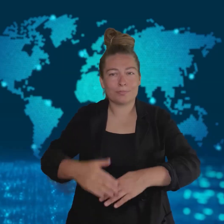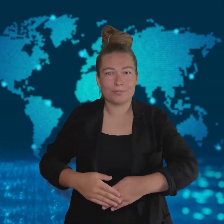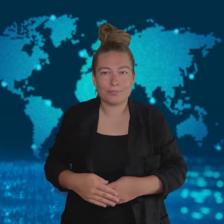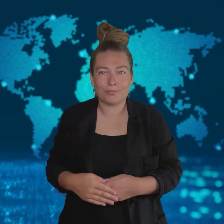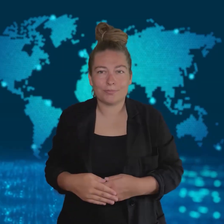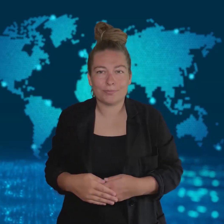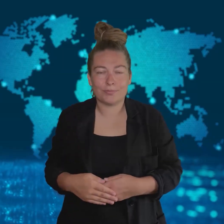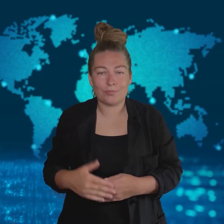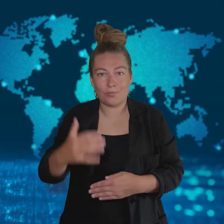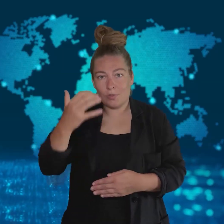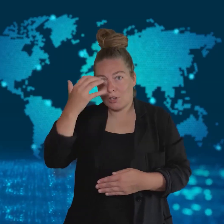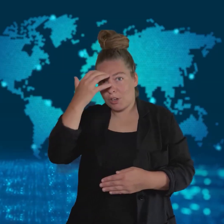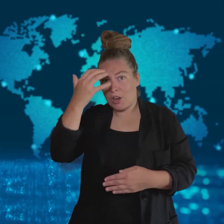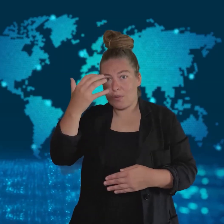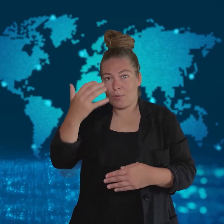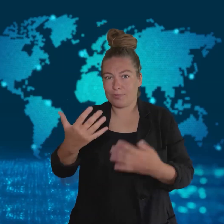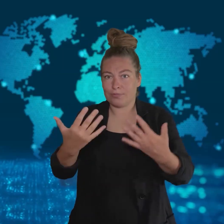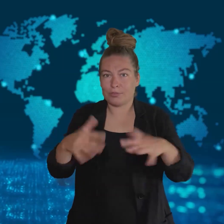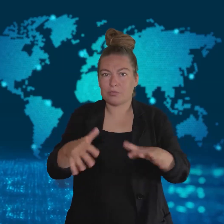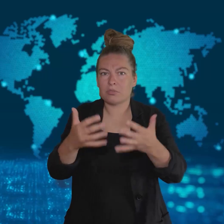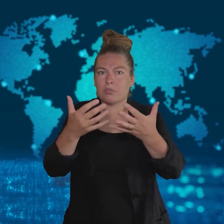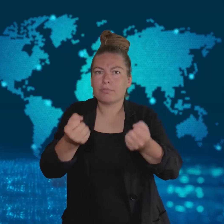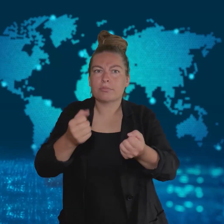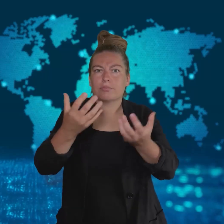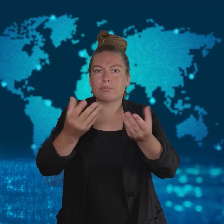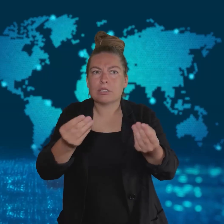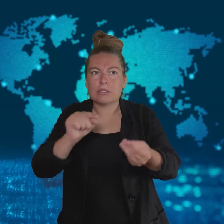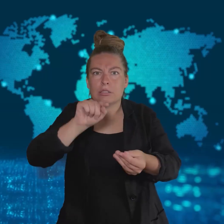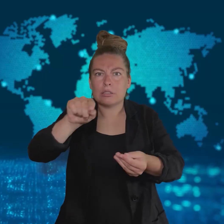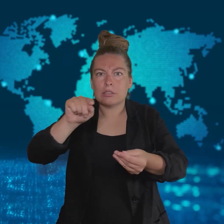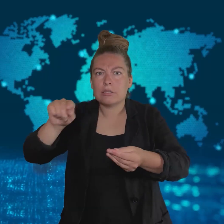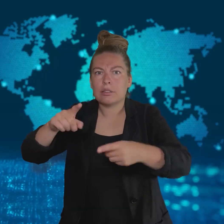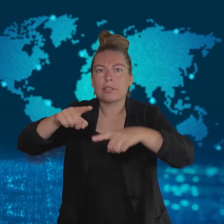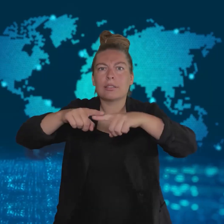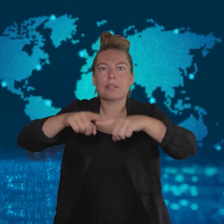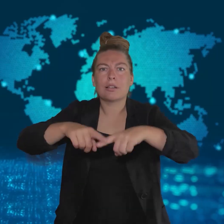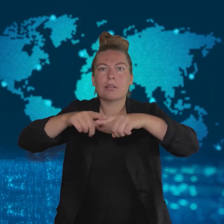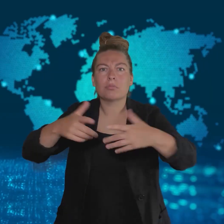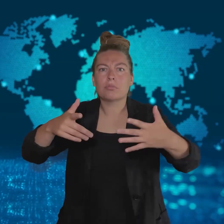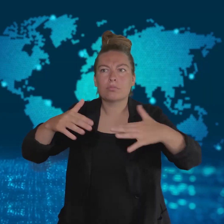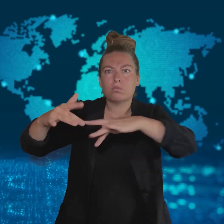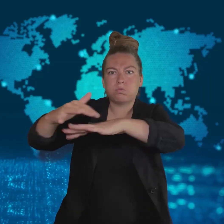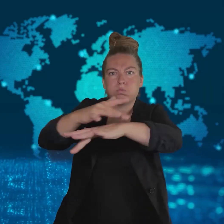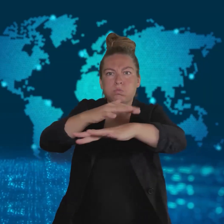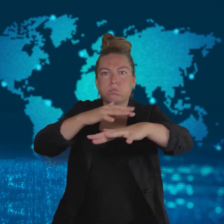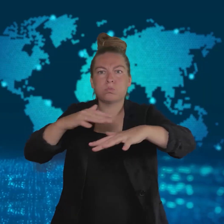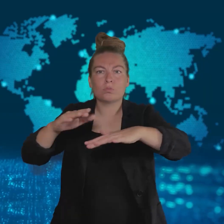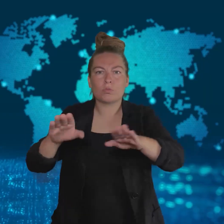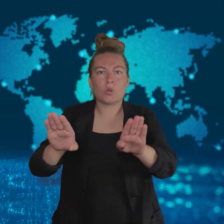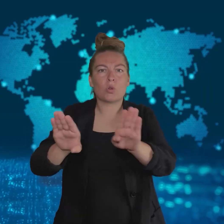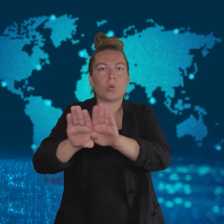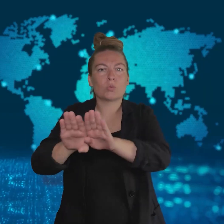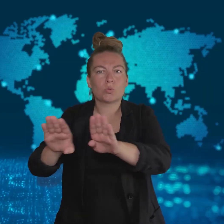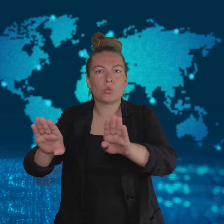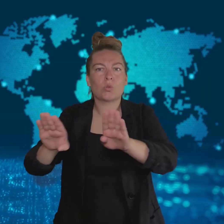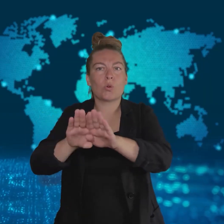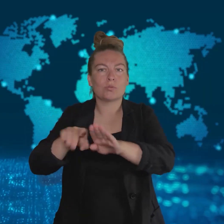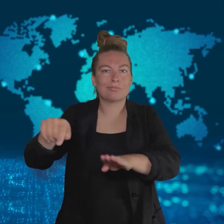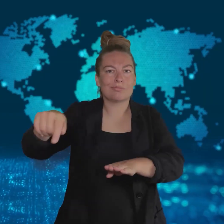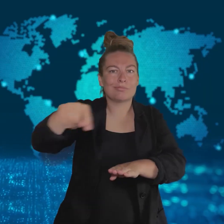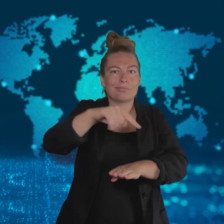The goal is to save as many bees as possible.